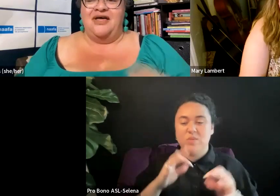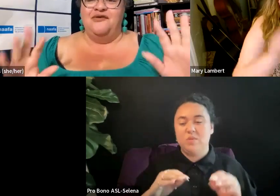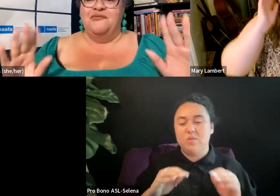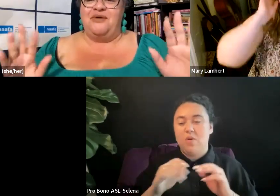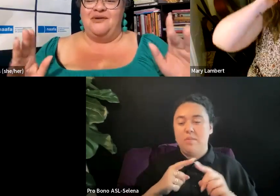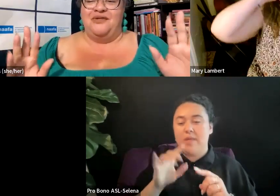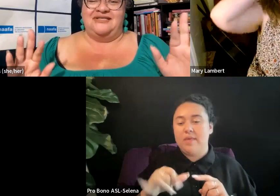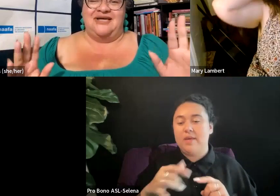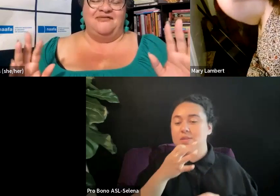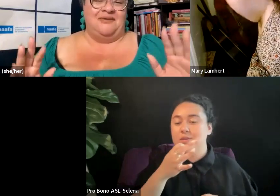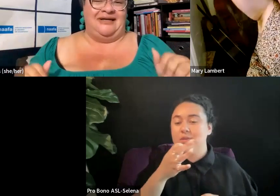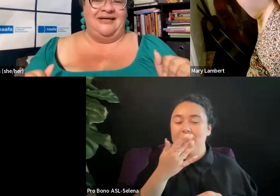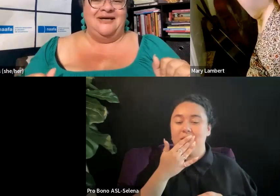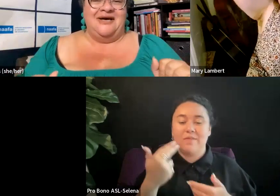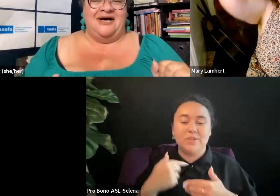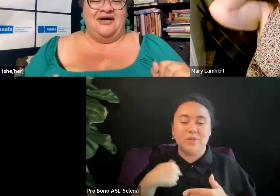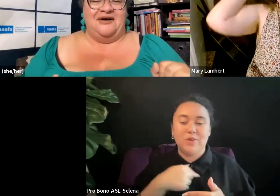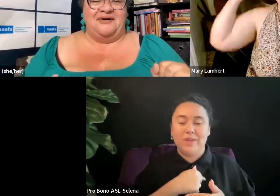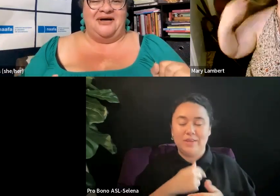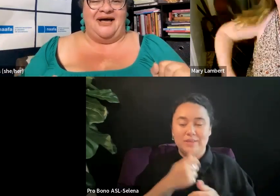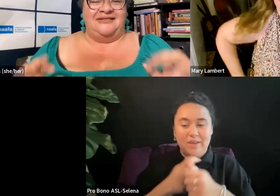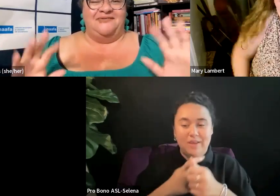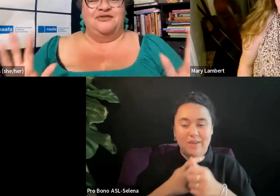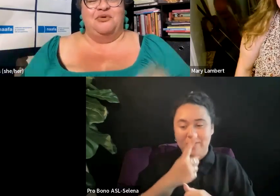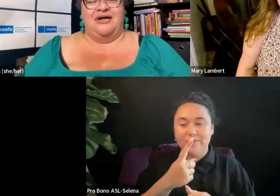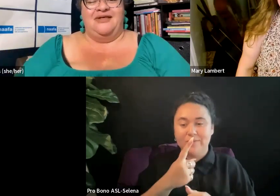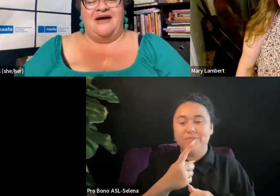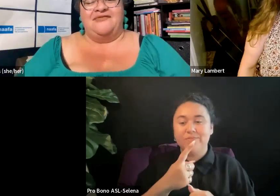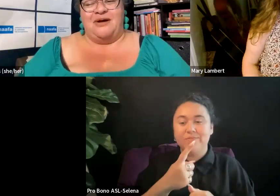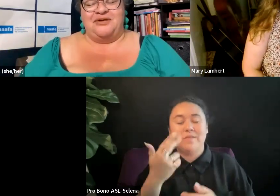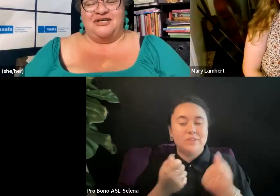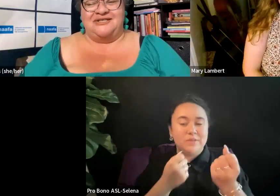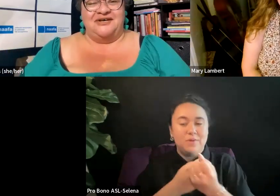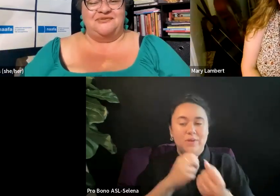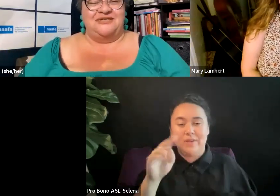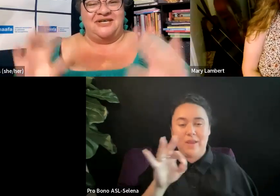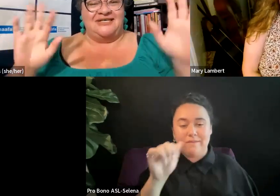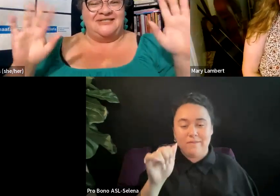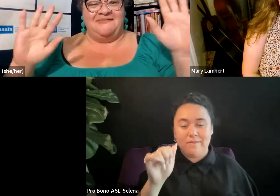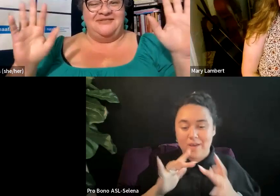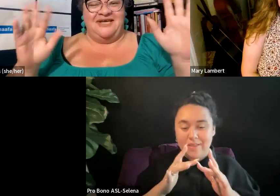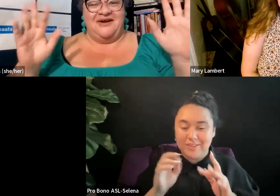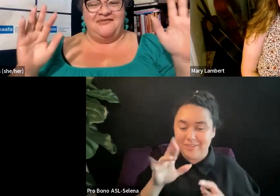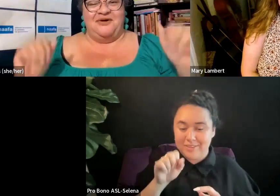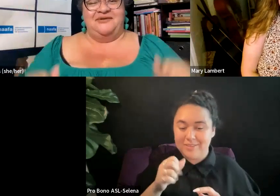Thank you for being with us, everybody, and for supporting the NAAFA Webinars Series. We'll see you next time. Take care, everyone.